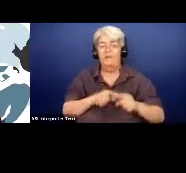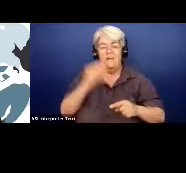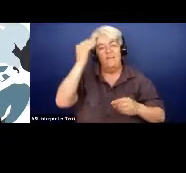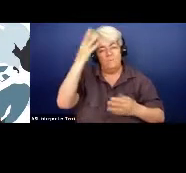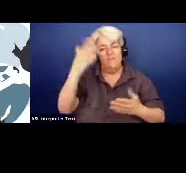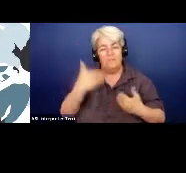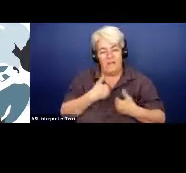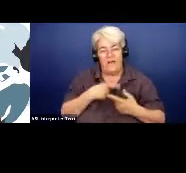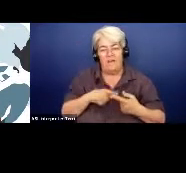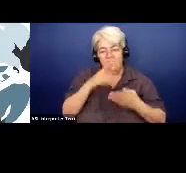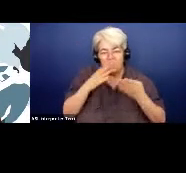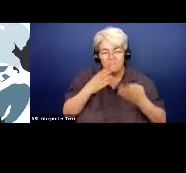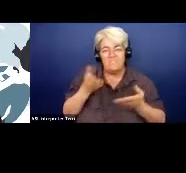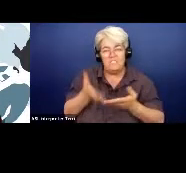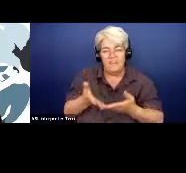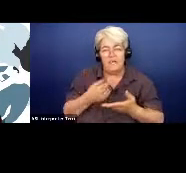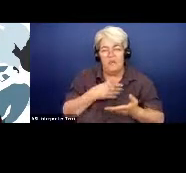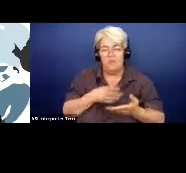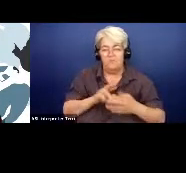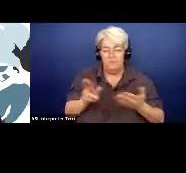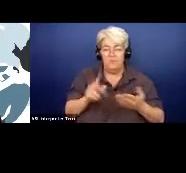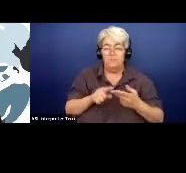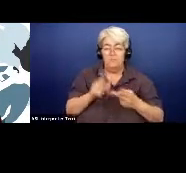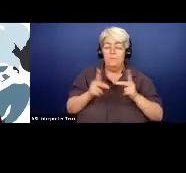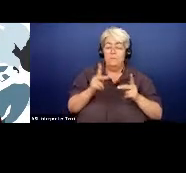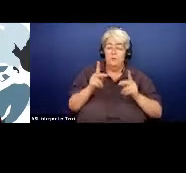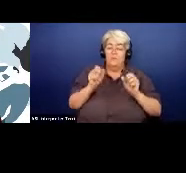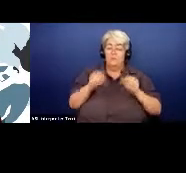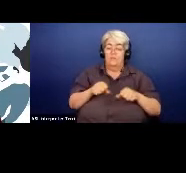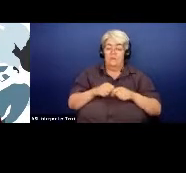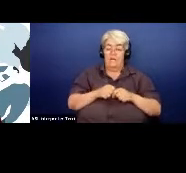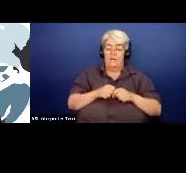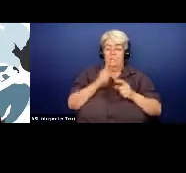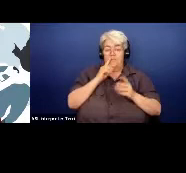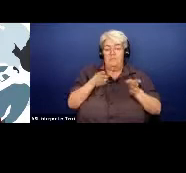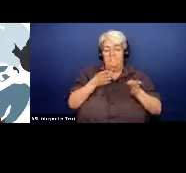services that are available for people to be able to be diverted or excuse me deflected